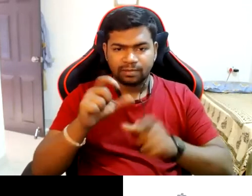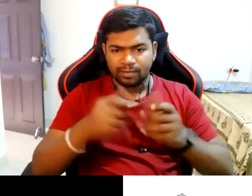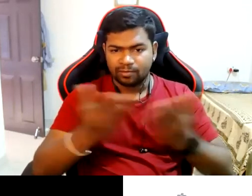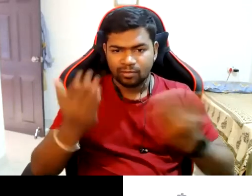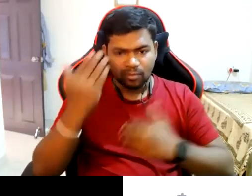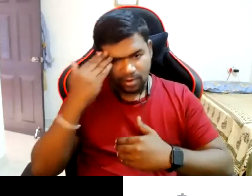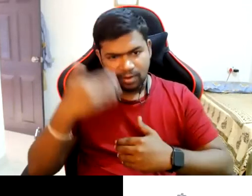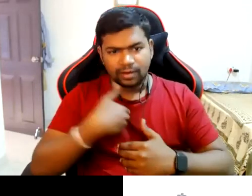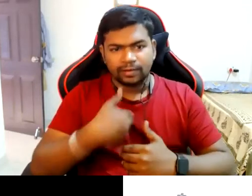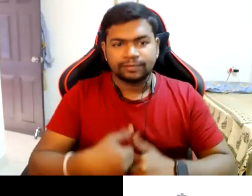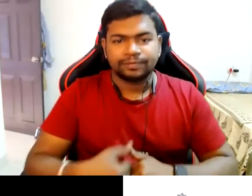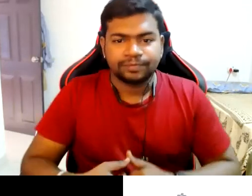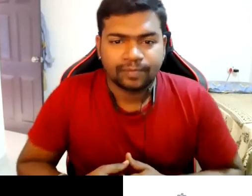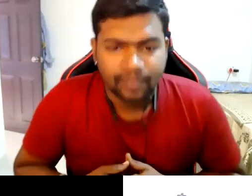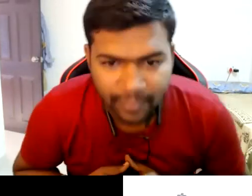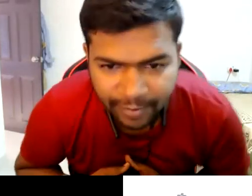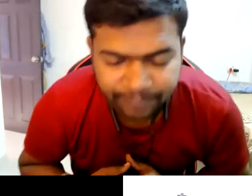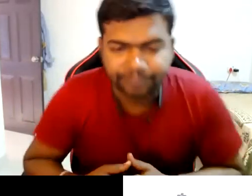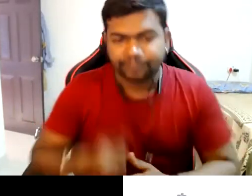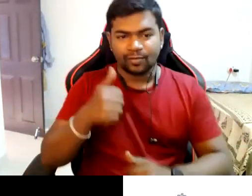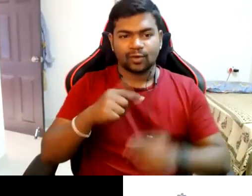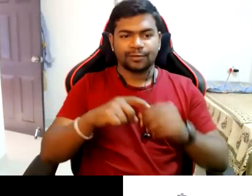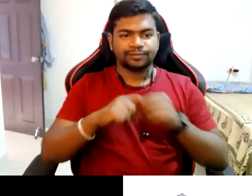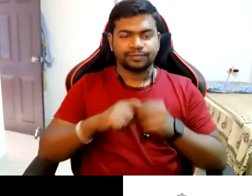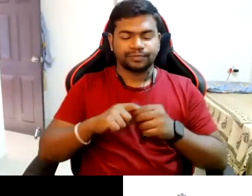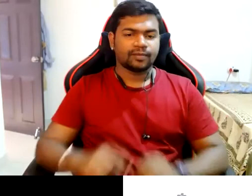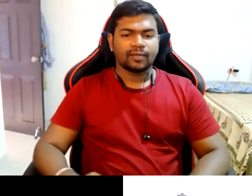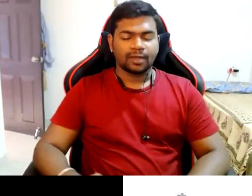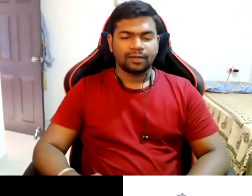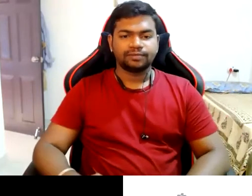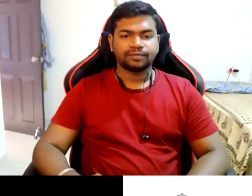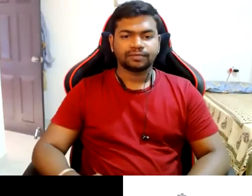Yeah. Quite good questions Shakul and very relevant so.